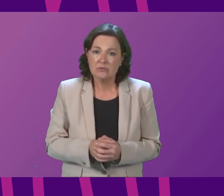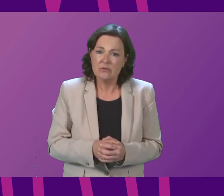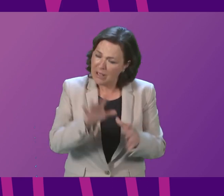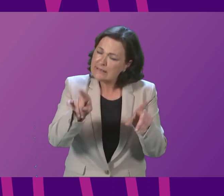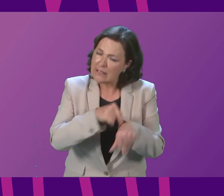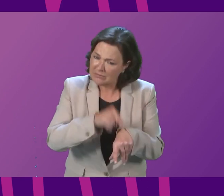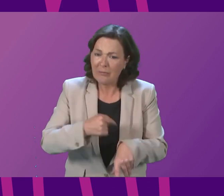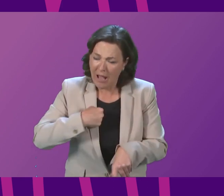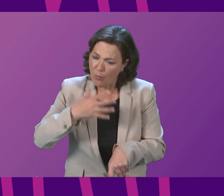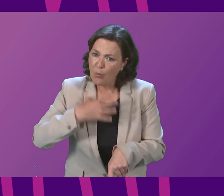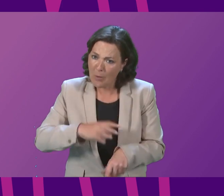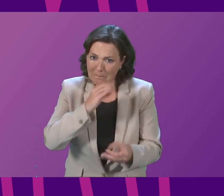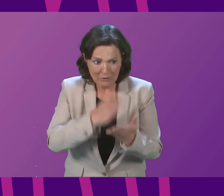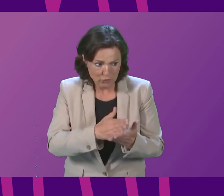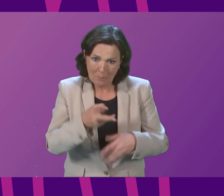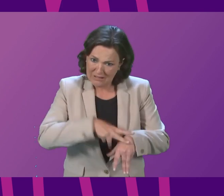at this time of soaring inflation.